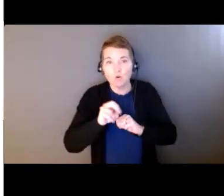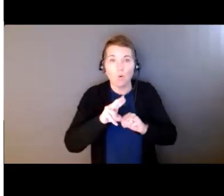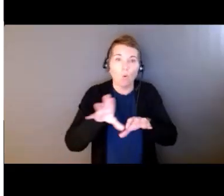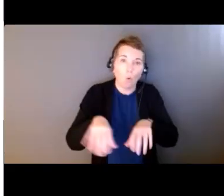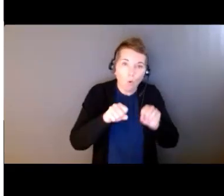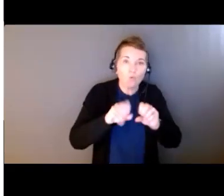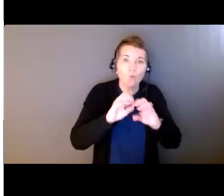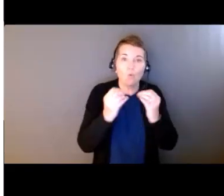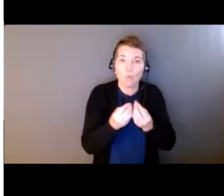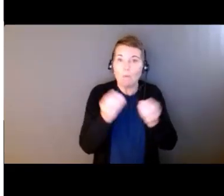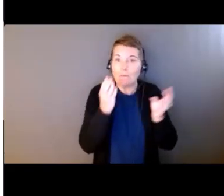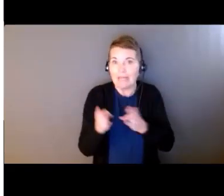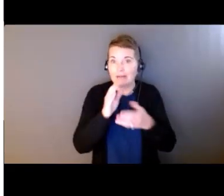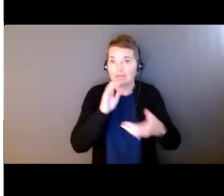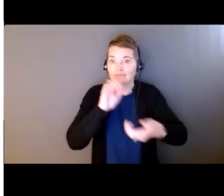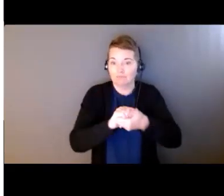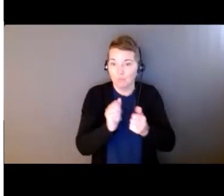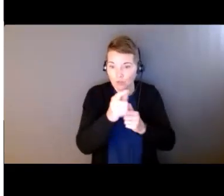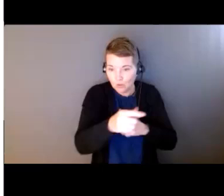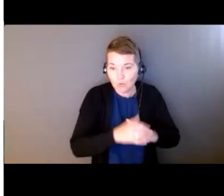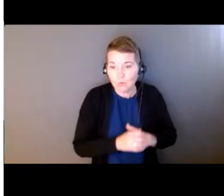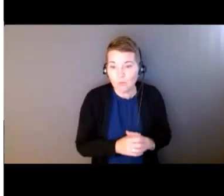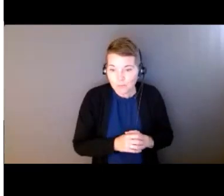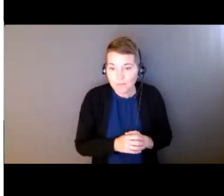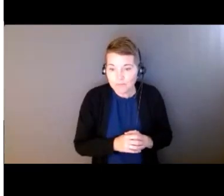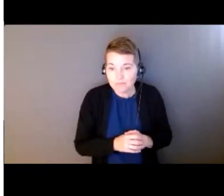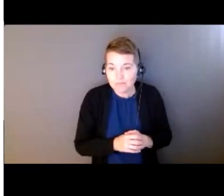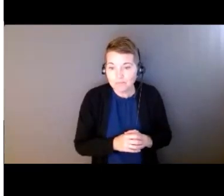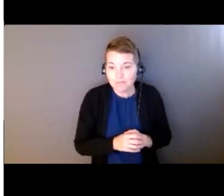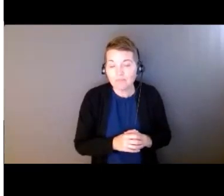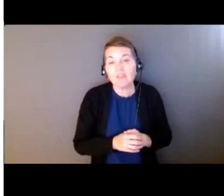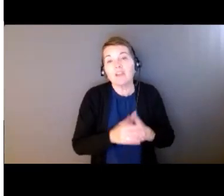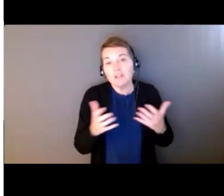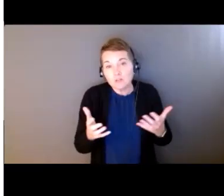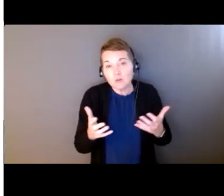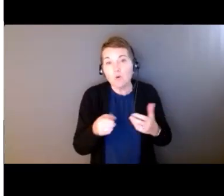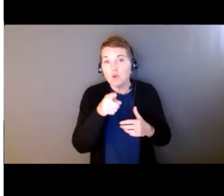The samples of the work should be curated carefully and selected